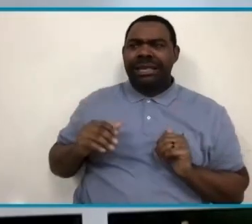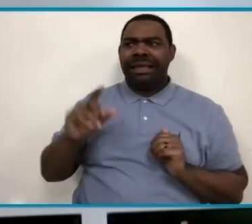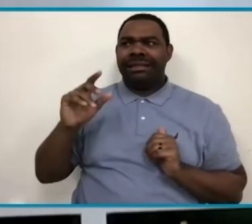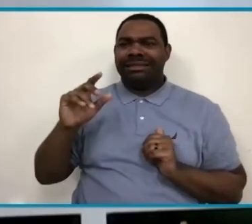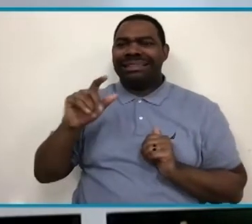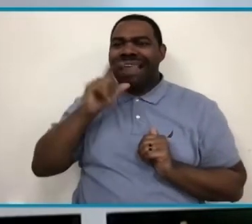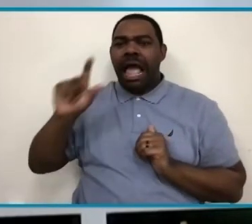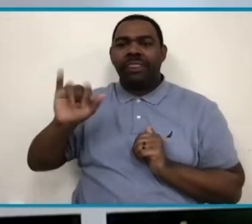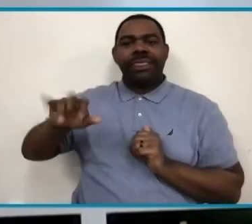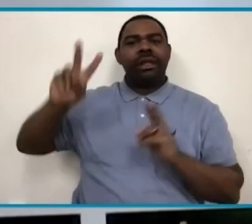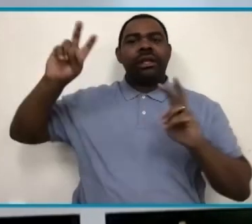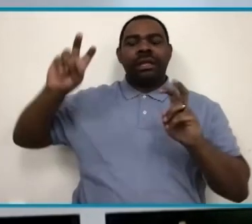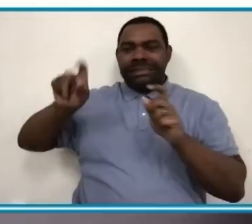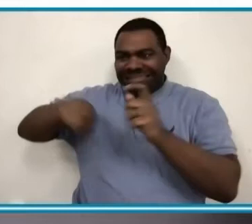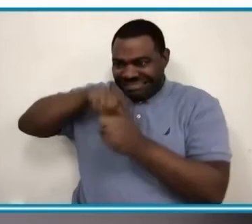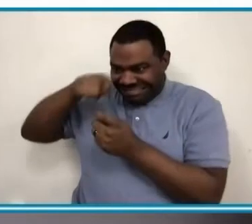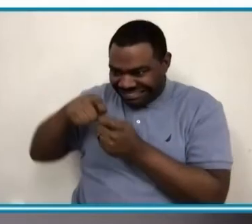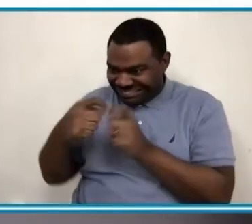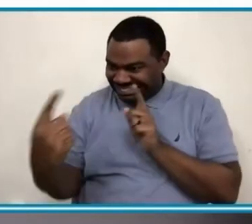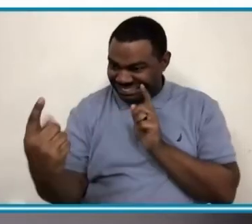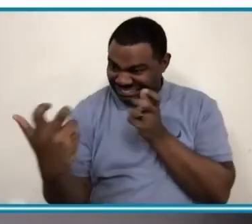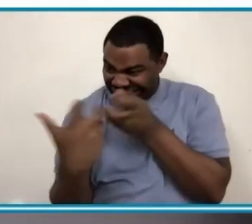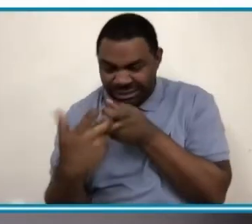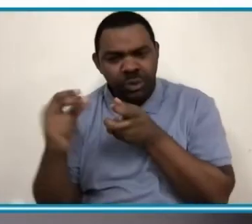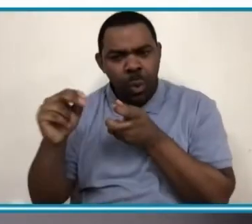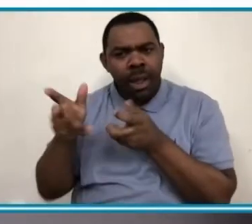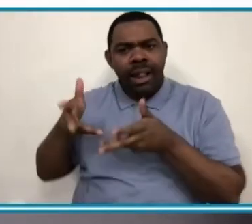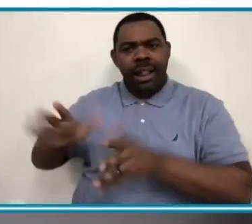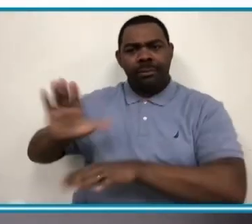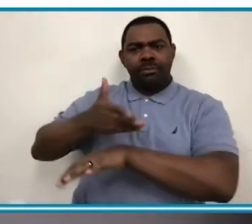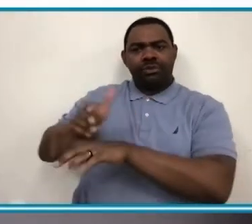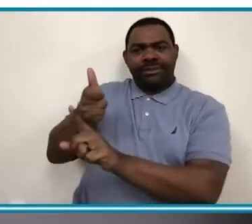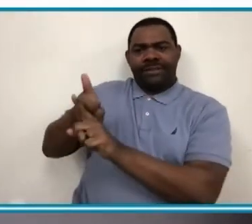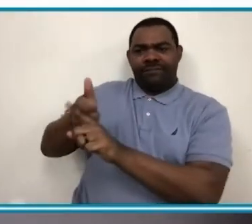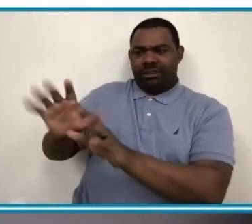What do you think, Maya?